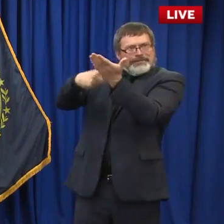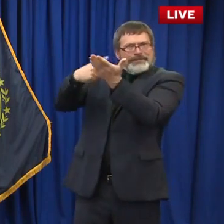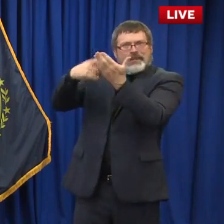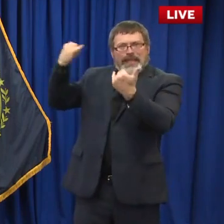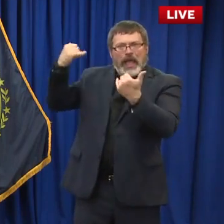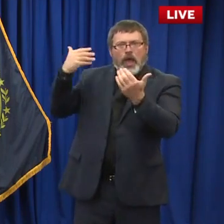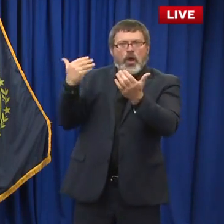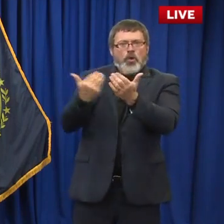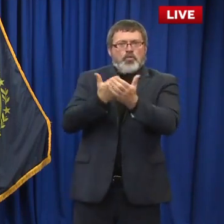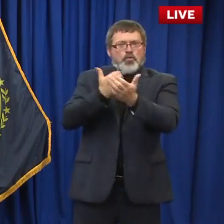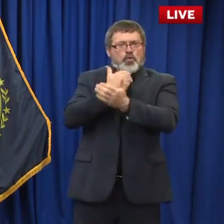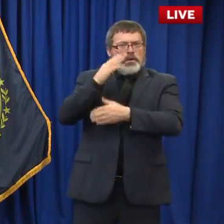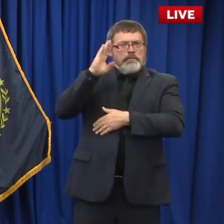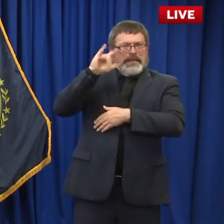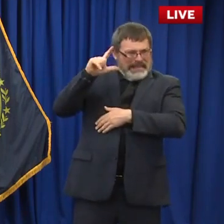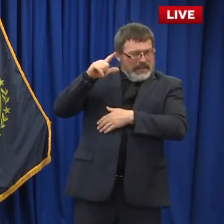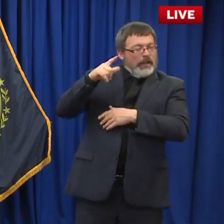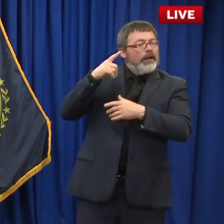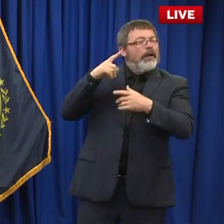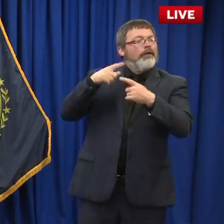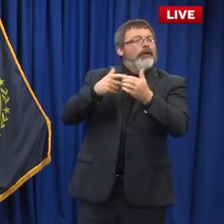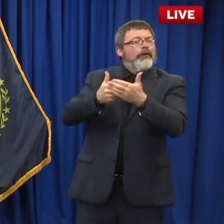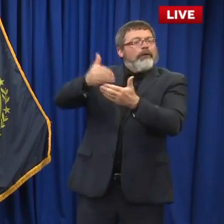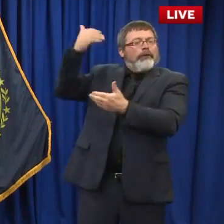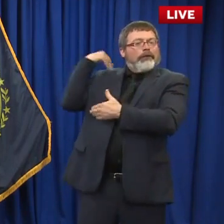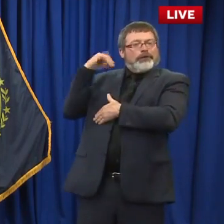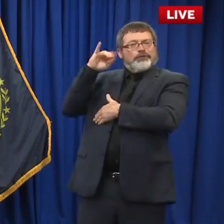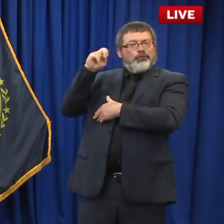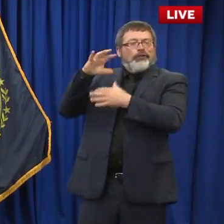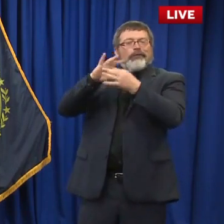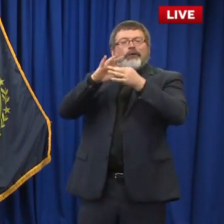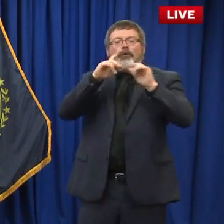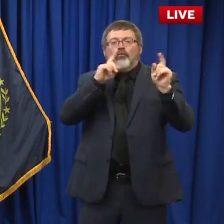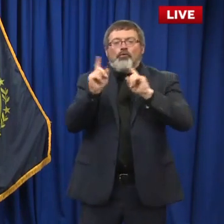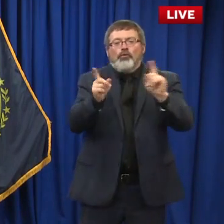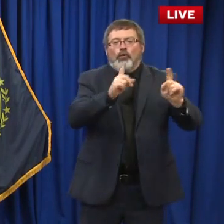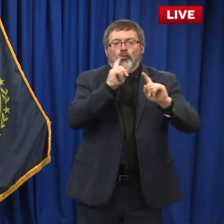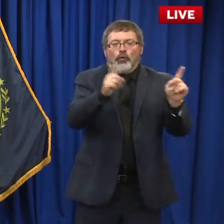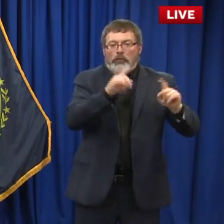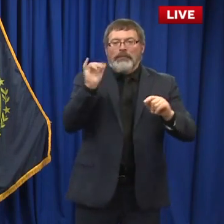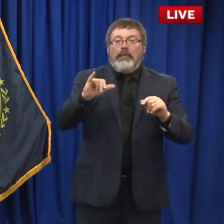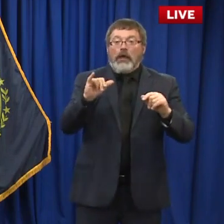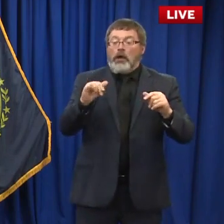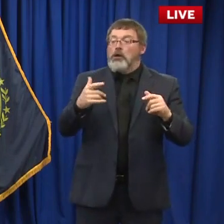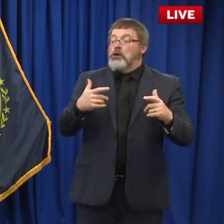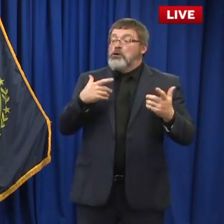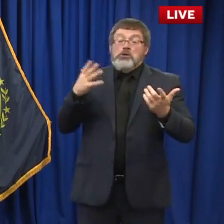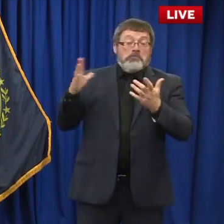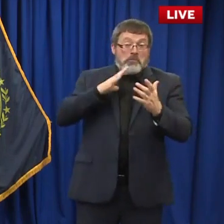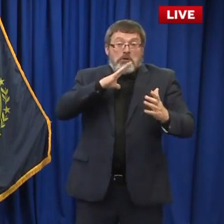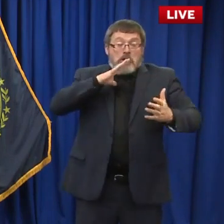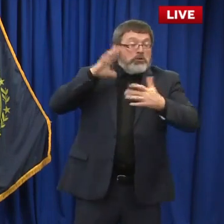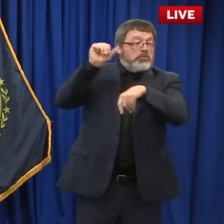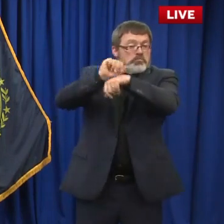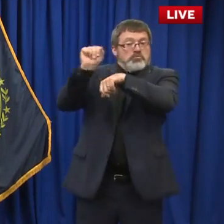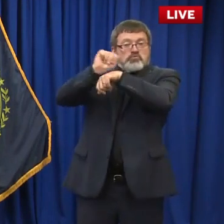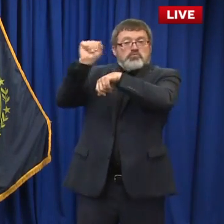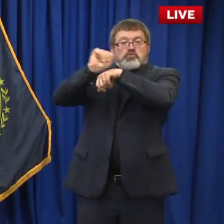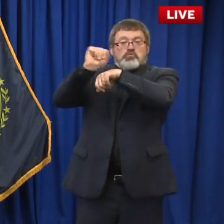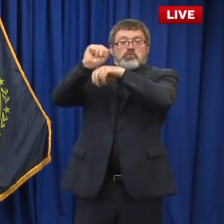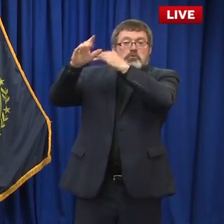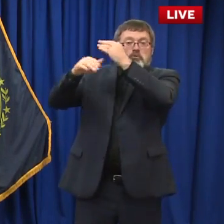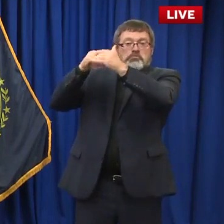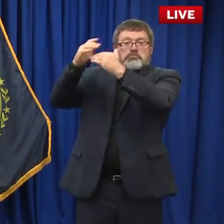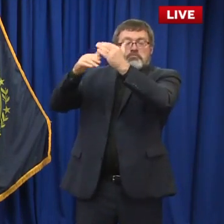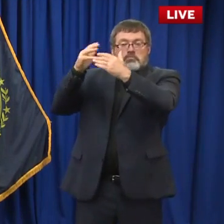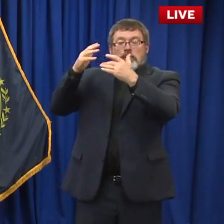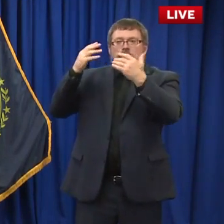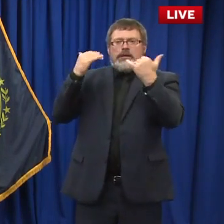WE'VE BEEN TOLD -- WHERE TOLD THEY WOULD BE WORKING ON THE BILL IN JUNE, THAT GOT DELAYED, NOW THAT'S IN JULY, THEY'RE FINALLY GET TO GO WORKING ON IT AND WE'RE APPRECIATIVE OF THAT,